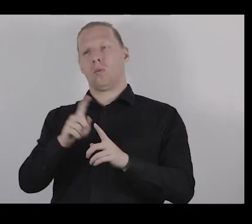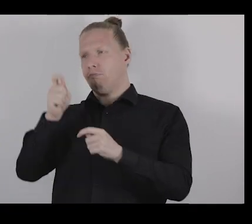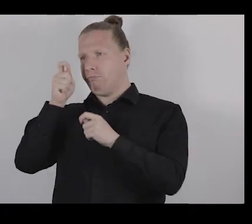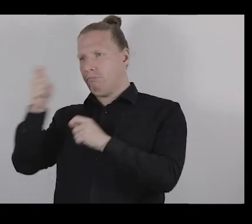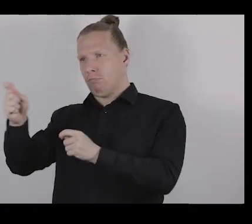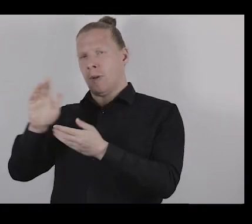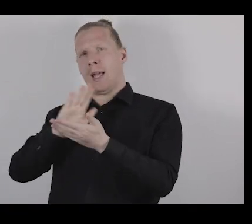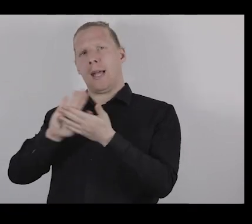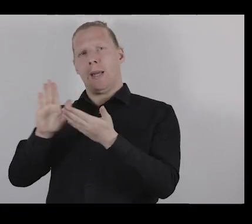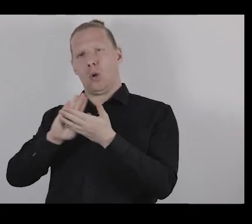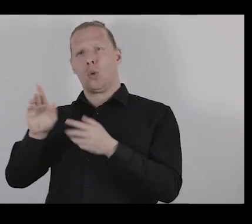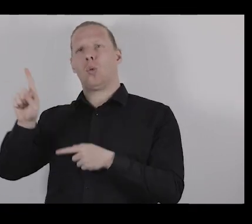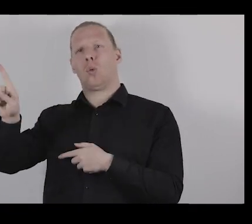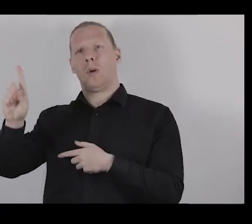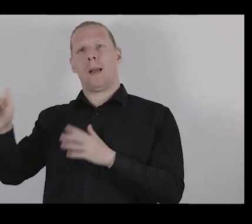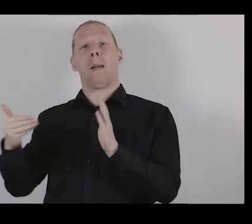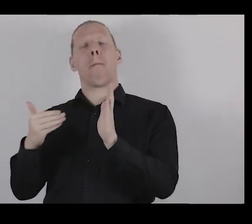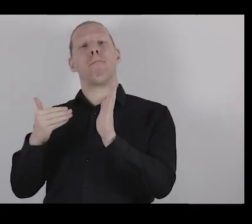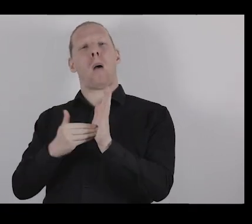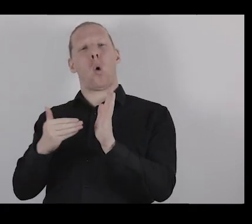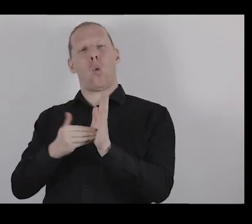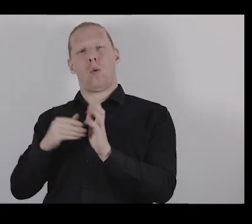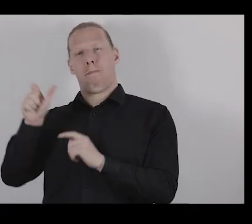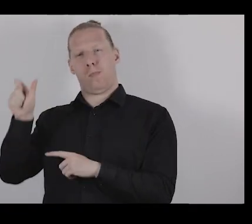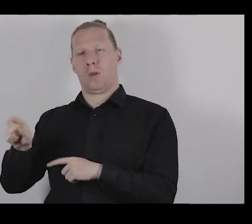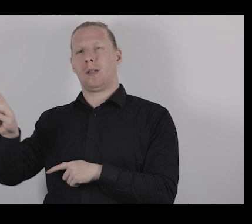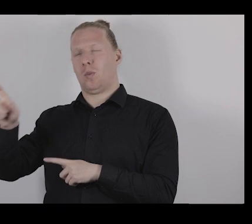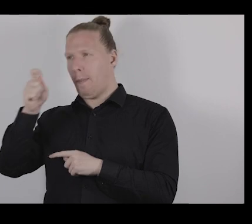and to celebrate Hekenukumai and Mau.